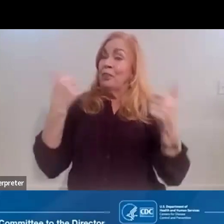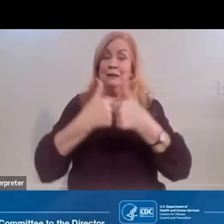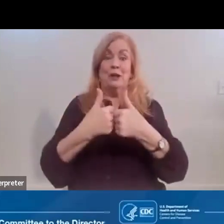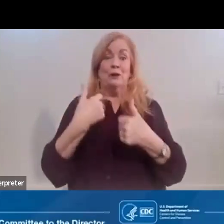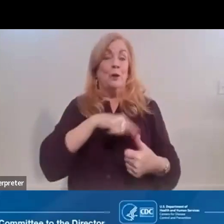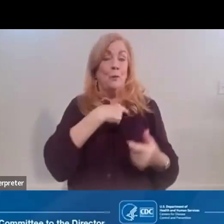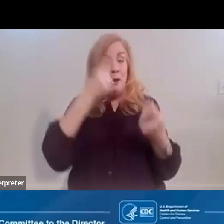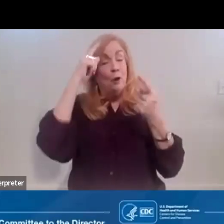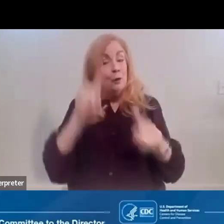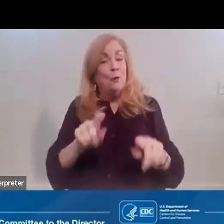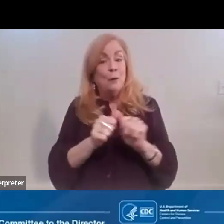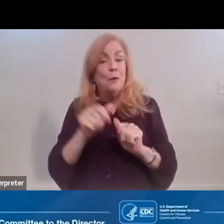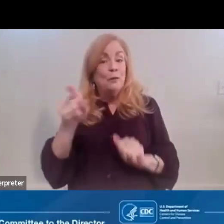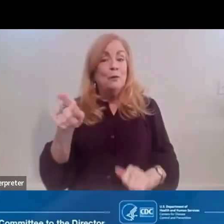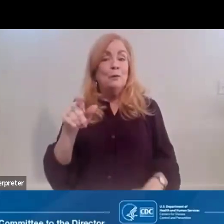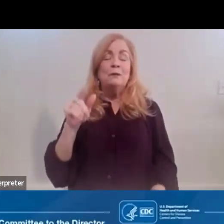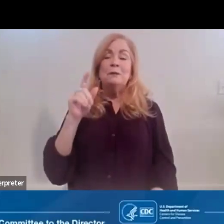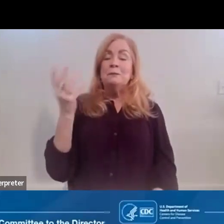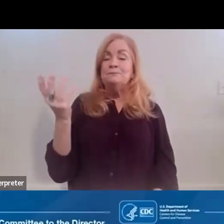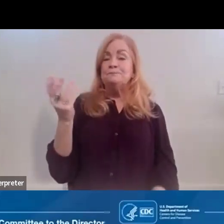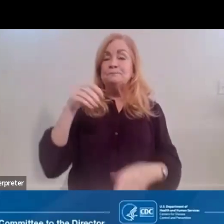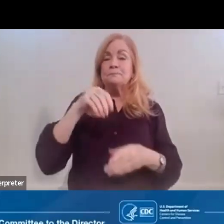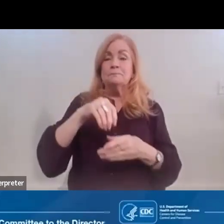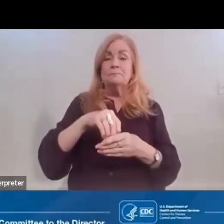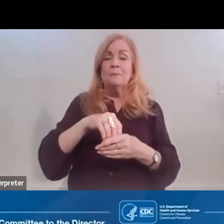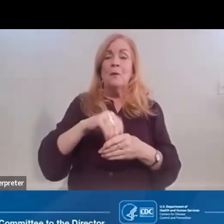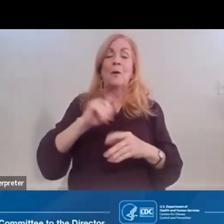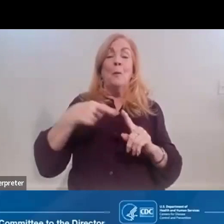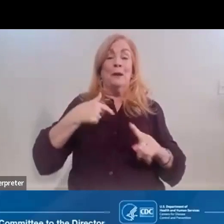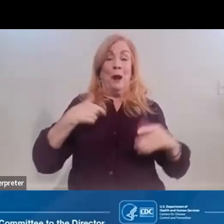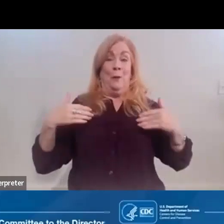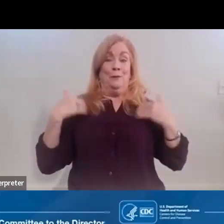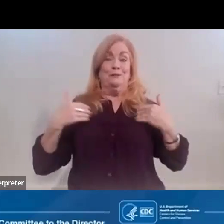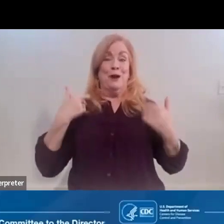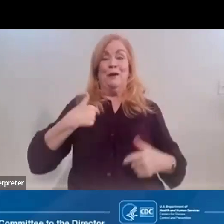It's like, in my ill-spent youth, I worked at the White House in the Office of Science